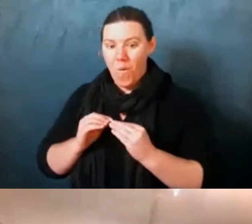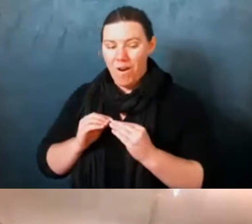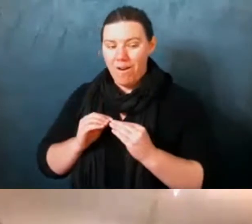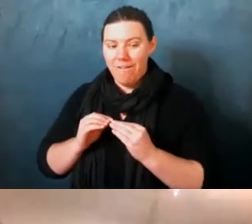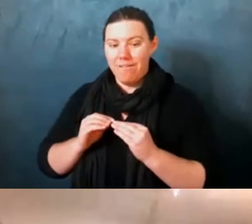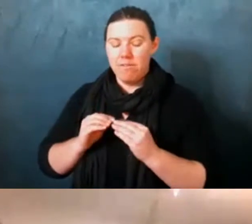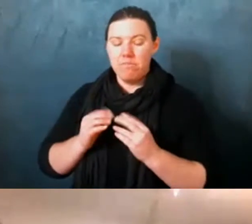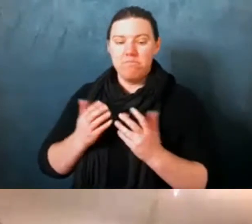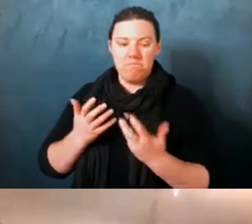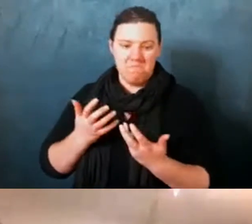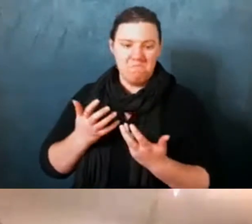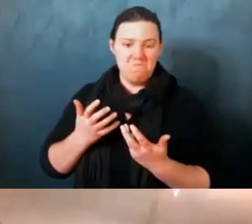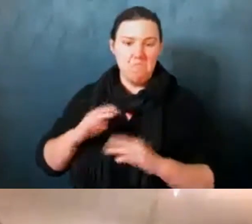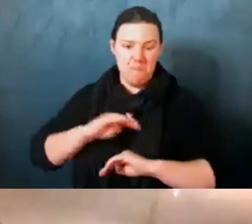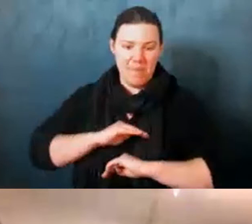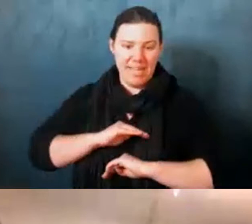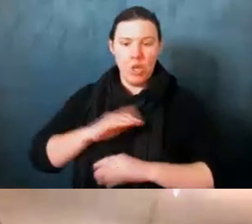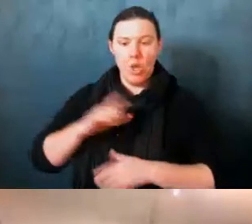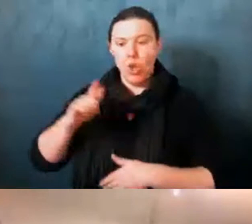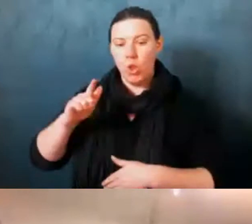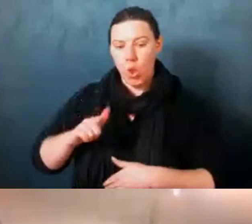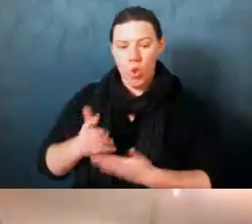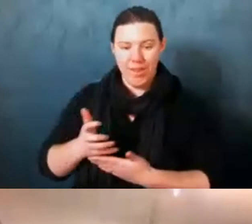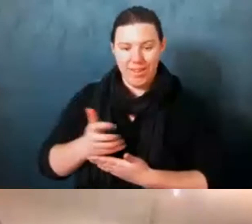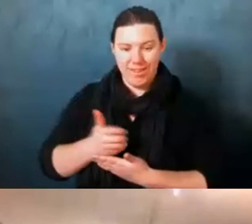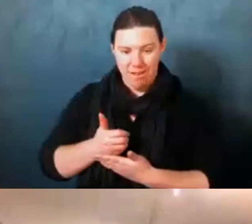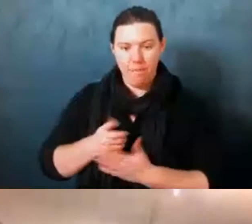and nearly one in five are over the age of 65.